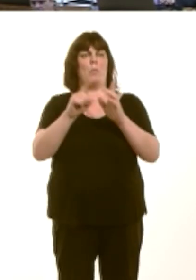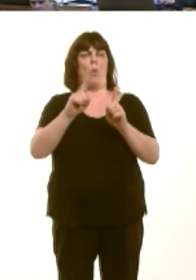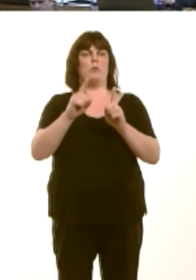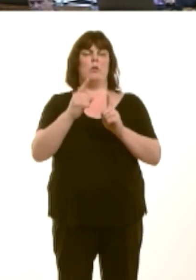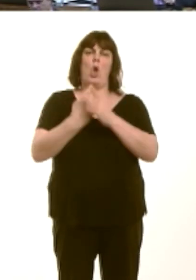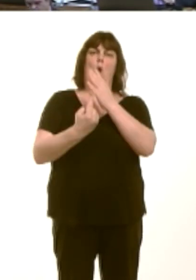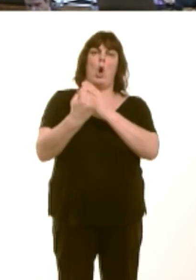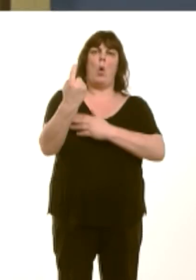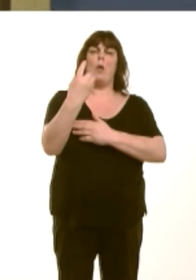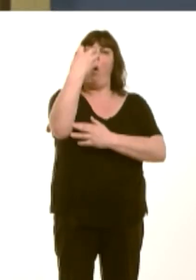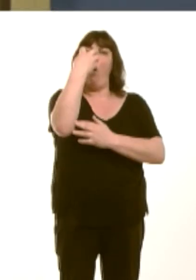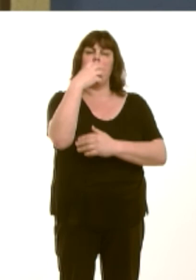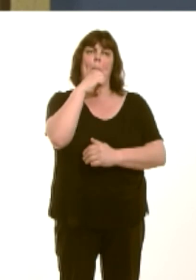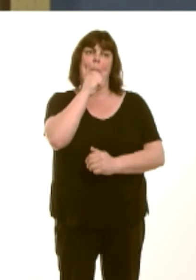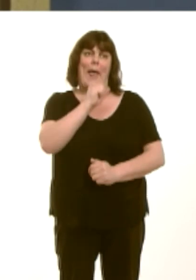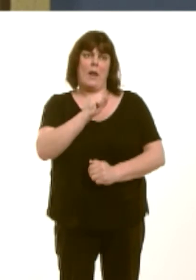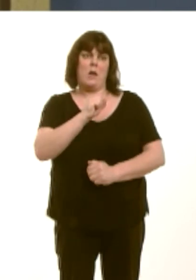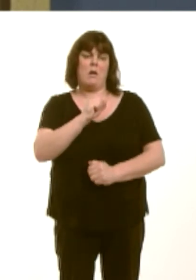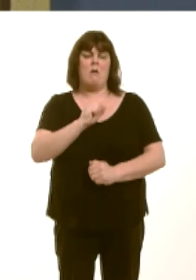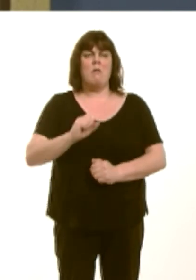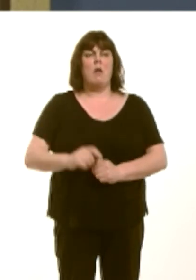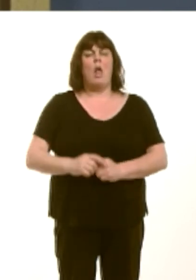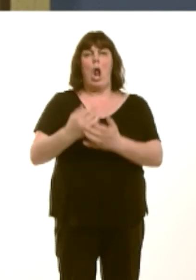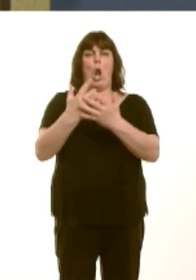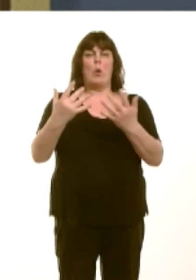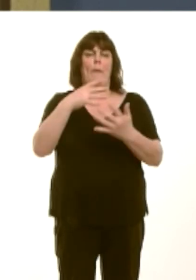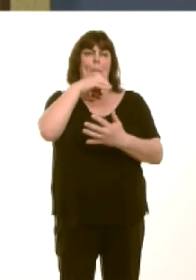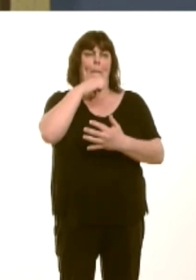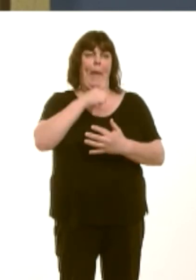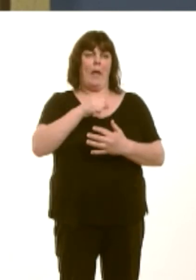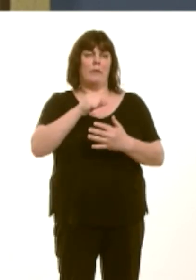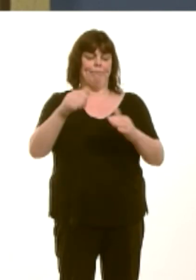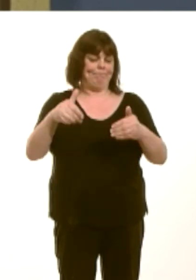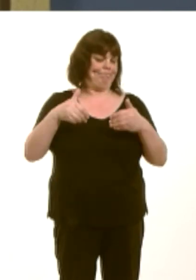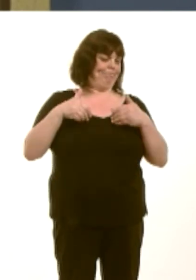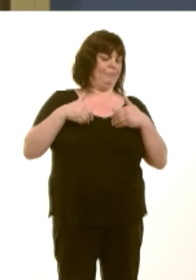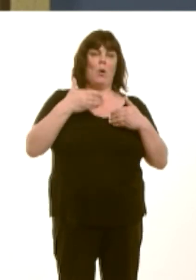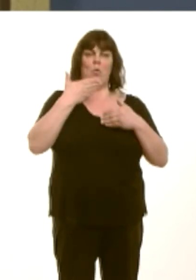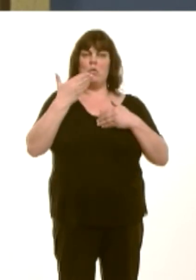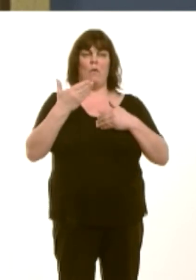with older men, and there is a tendency for men to maintain fewer close social relationships